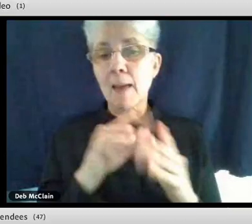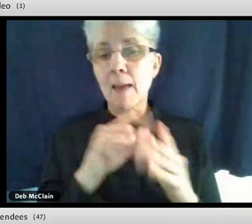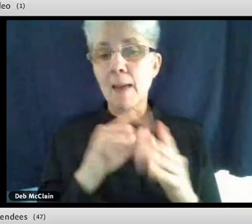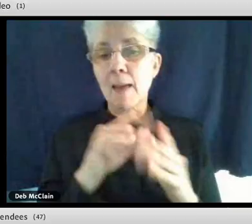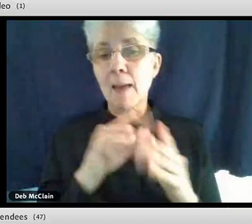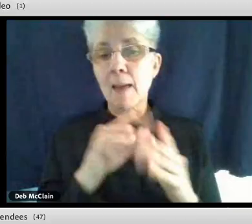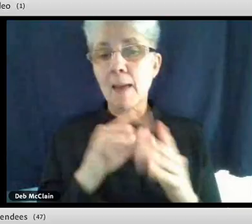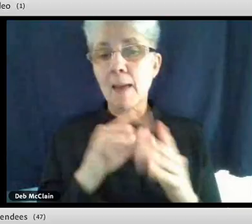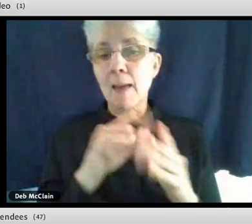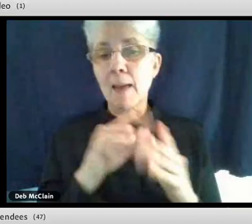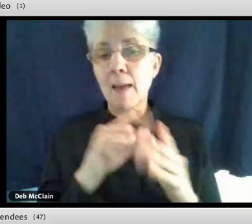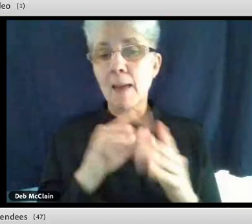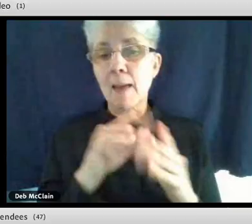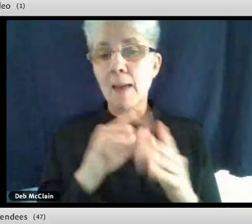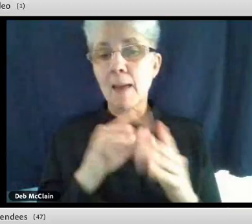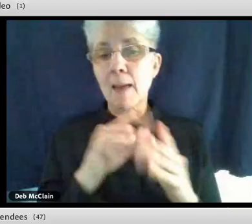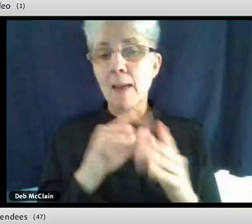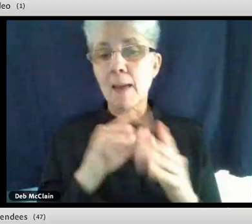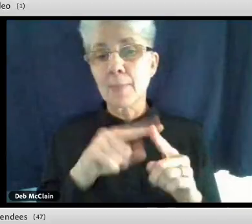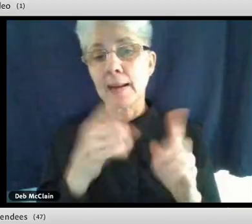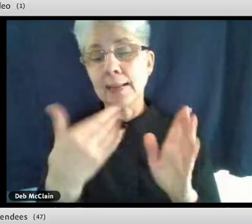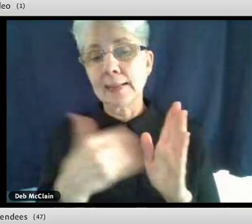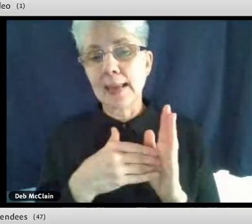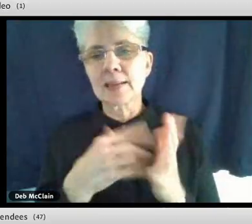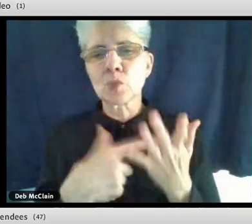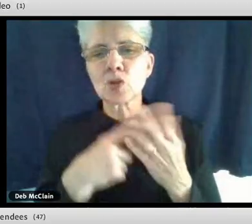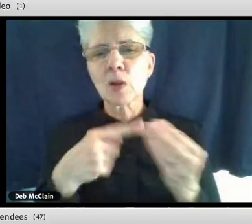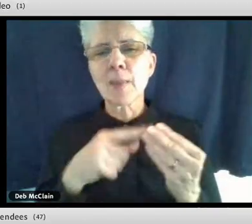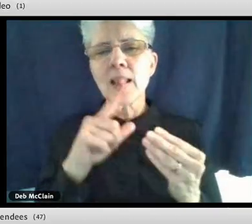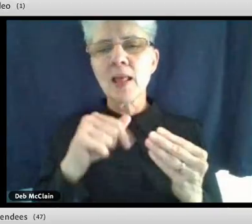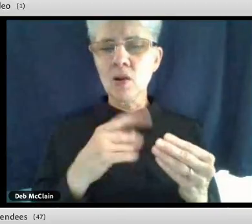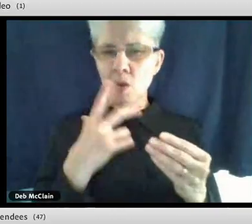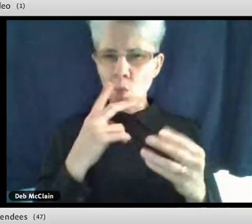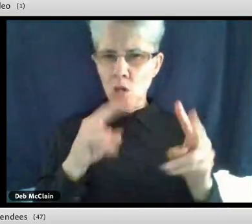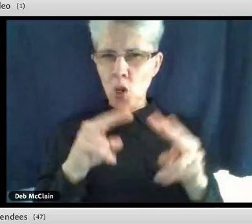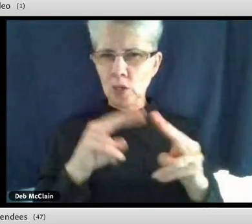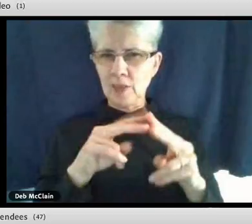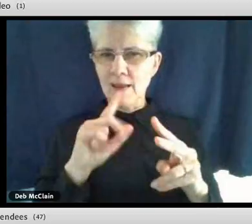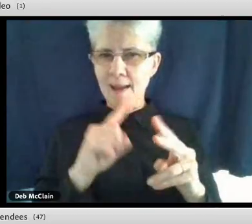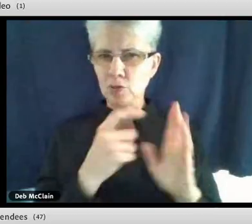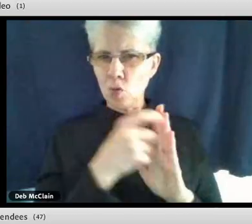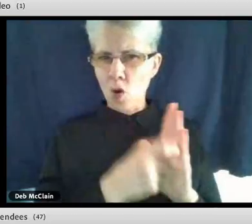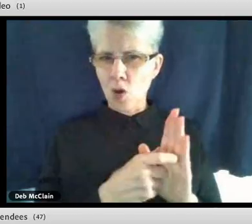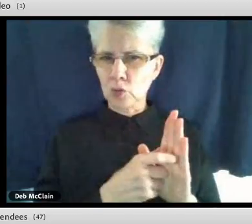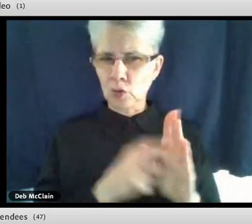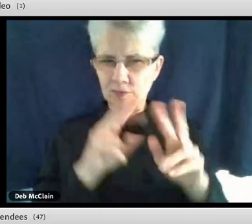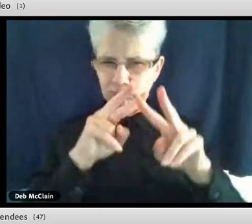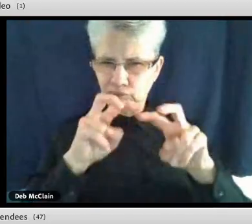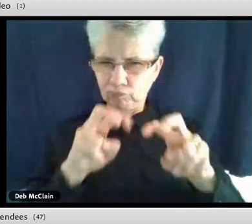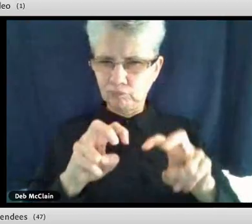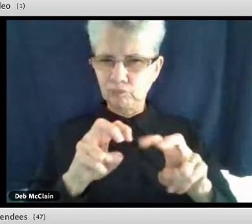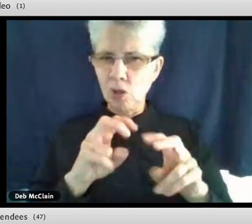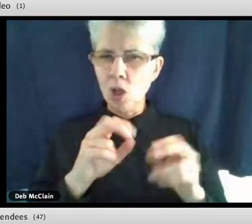but again, as we'll talk about later, I'd want to look at that actual article and pick it apart and look at their resources,